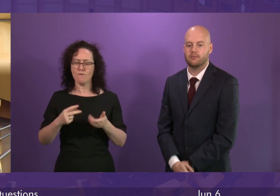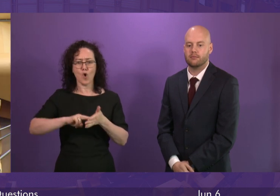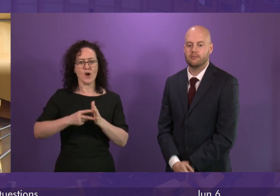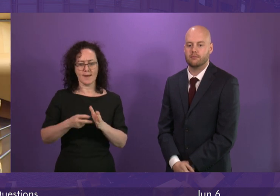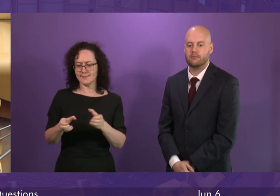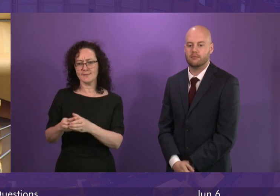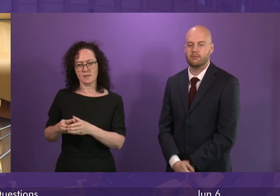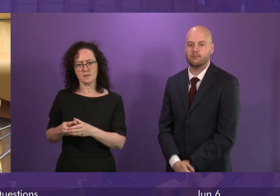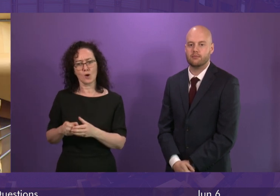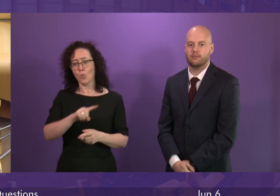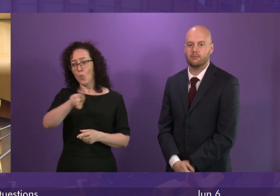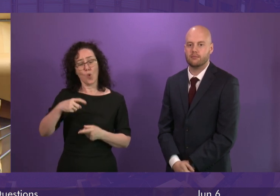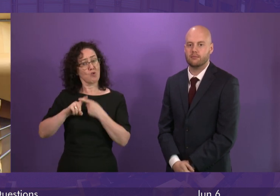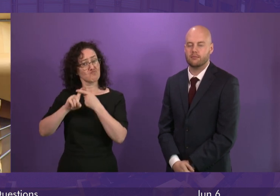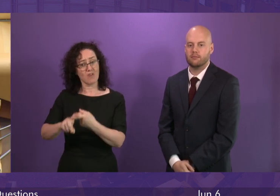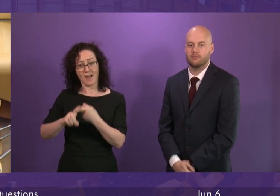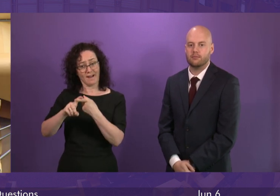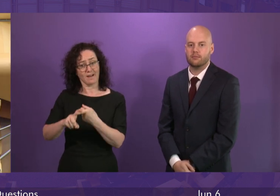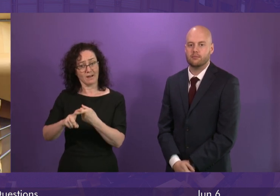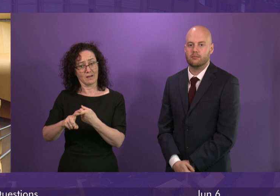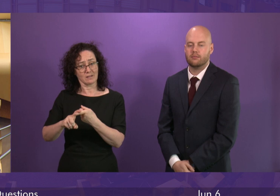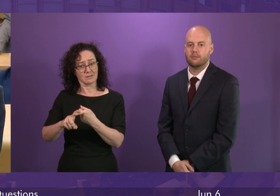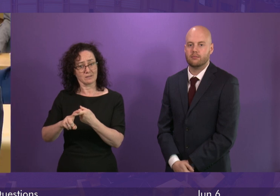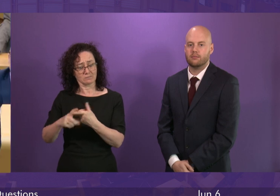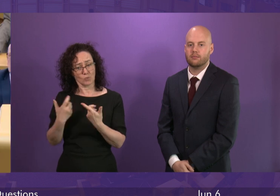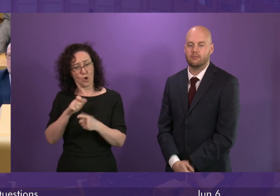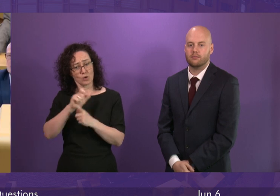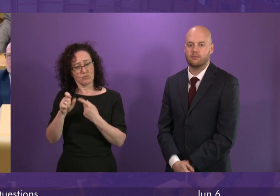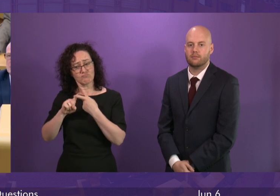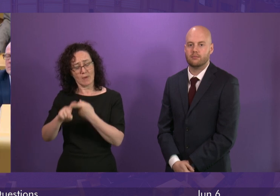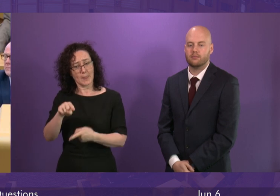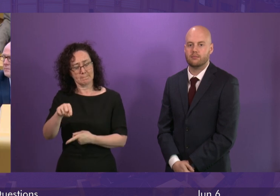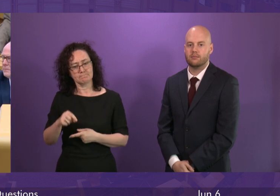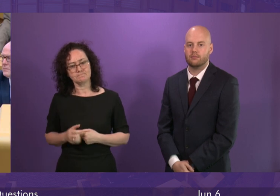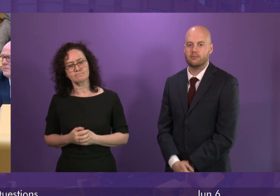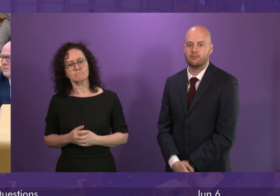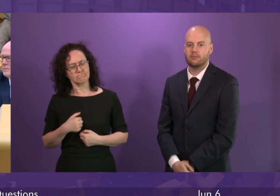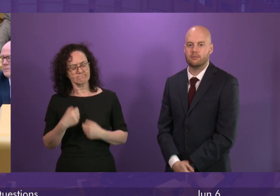which we all rely in our communities. We understand those concerns, and those of local authorities,